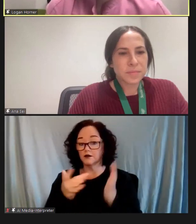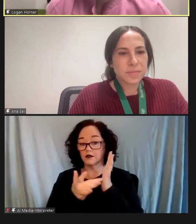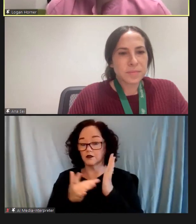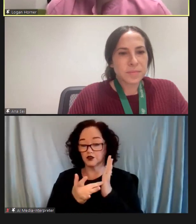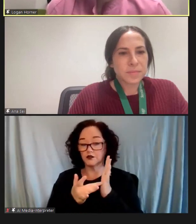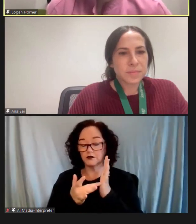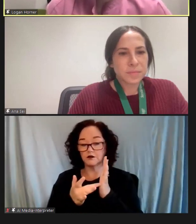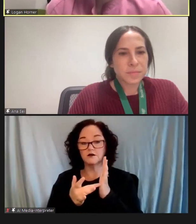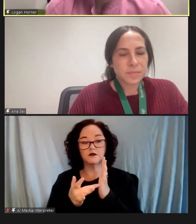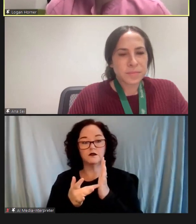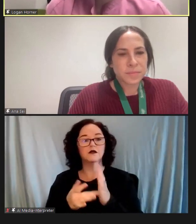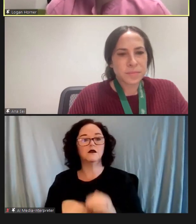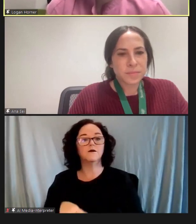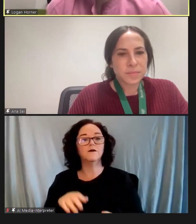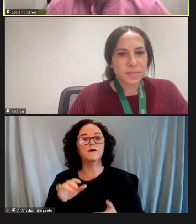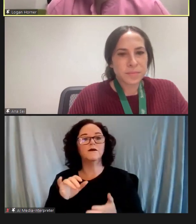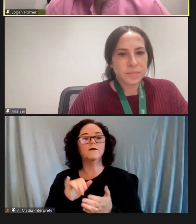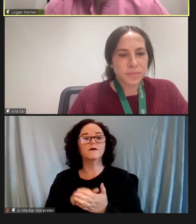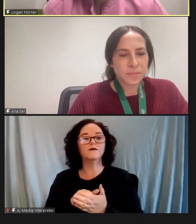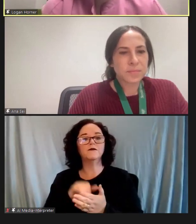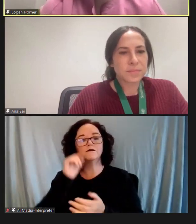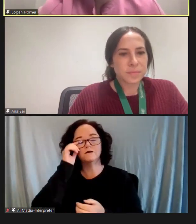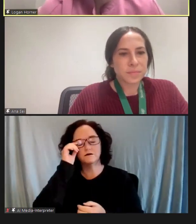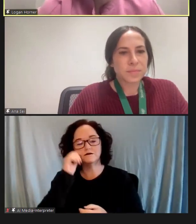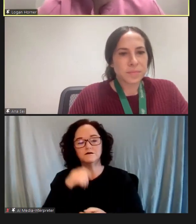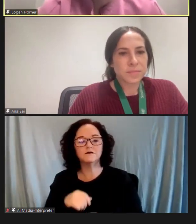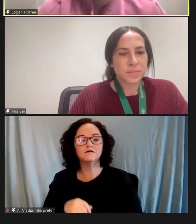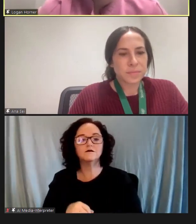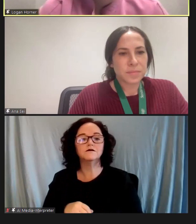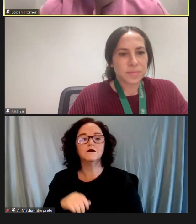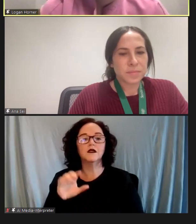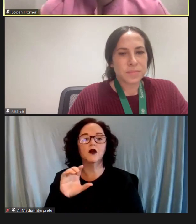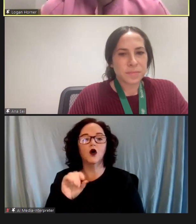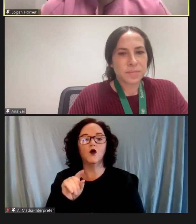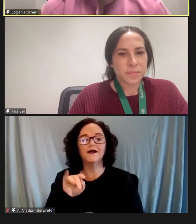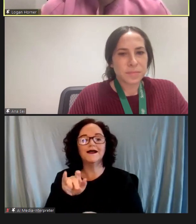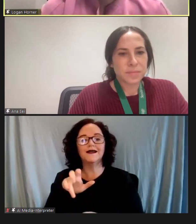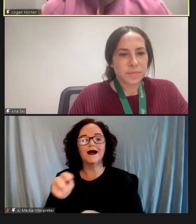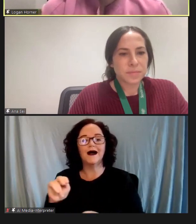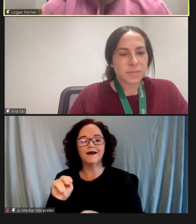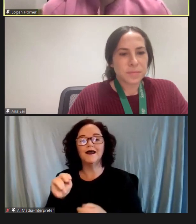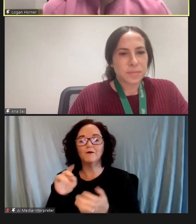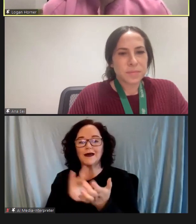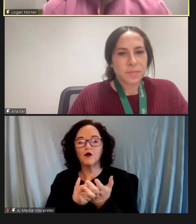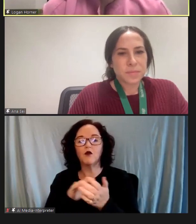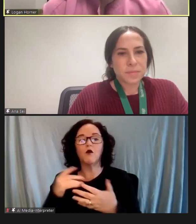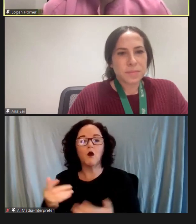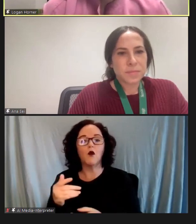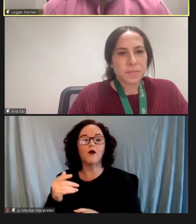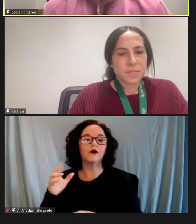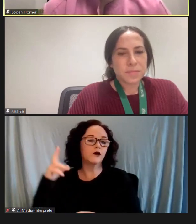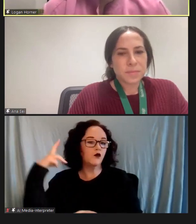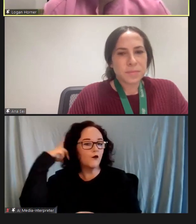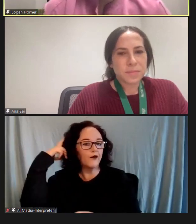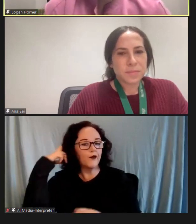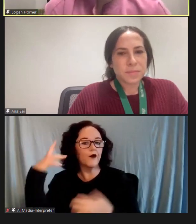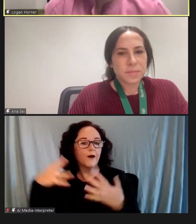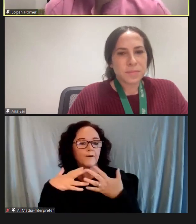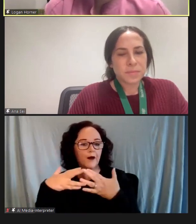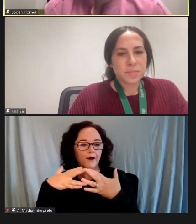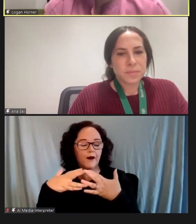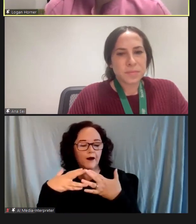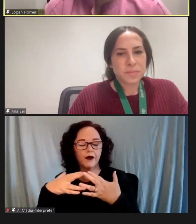medical the Ponto or the clear America